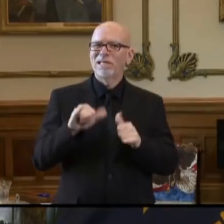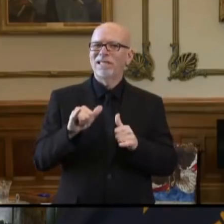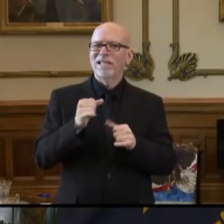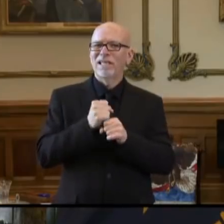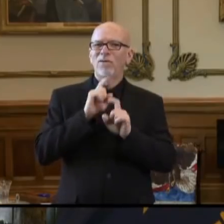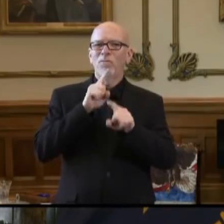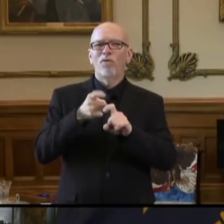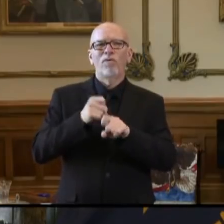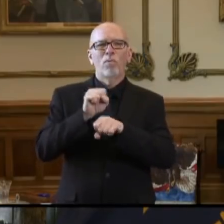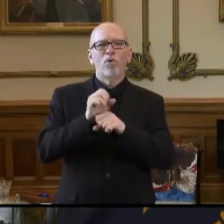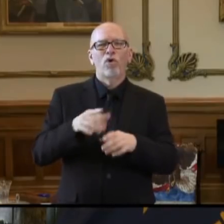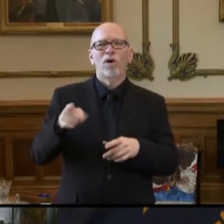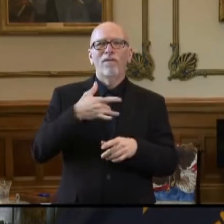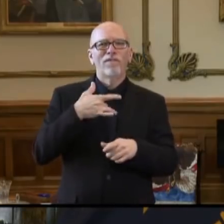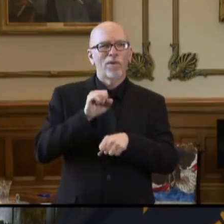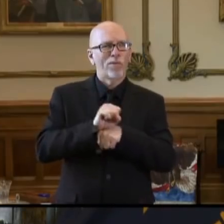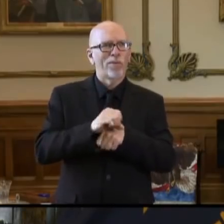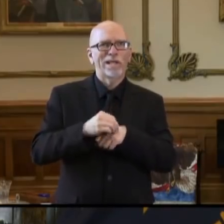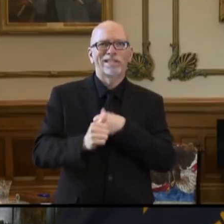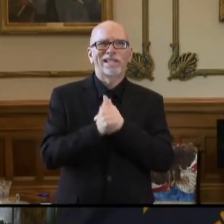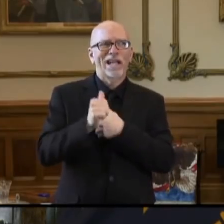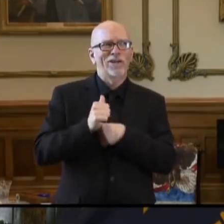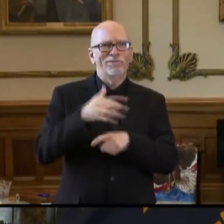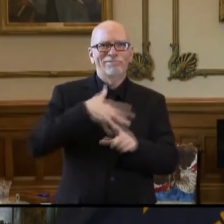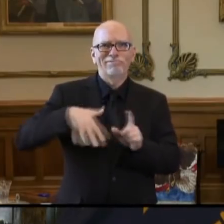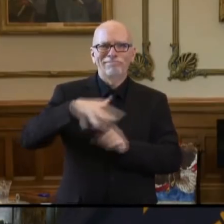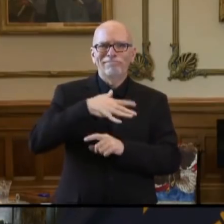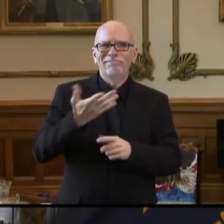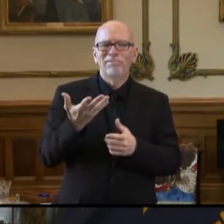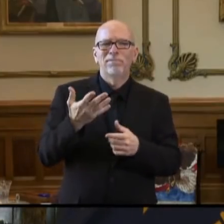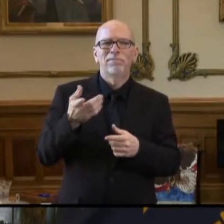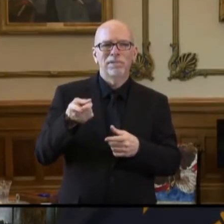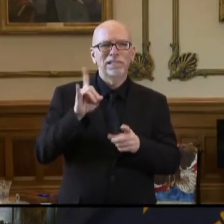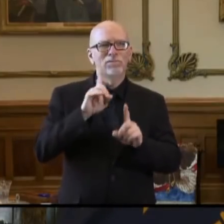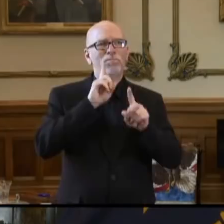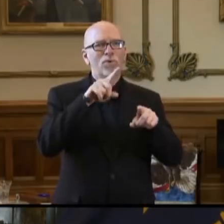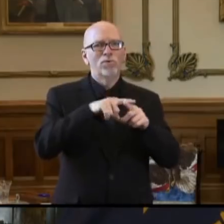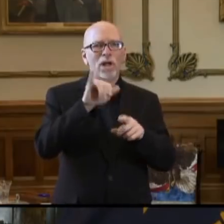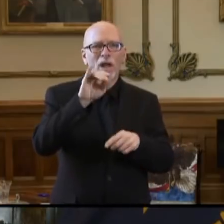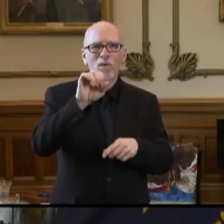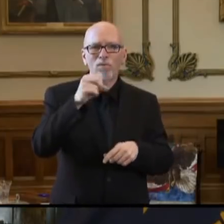HOW CAN THE STATE BETTER ENFORCE REQUIRED WORKPLACE PRECAUTIONS FOR COBURN 19? WE'RE STILL GETTING REPORTS